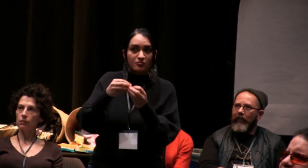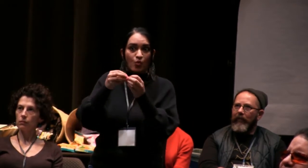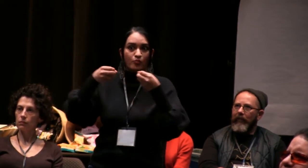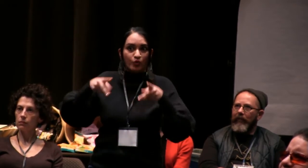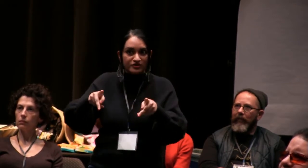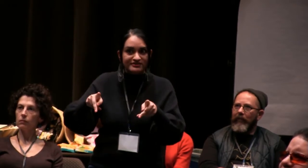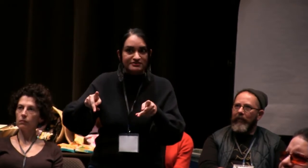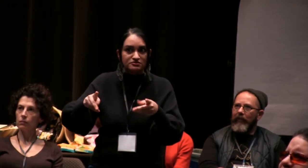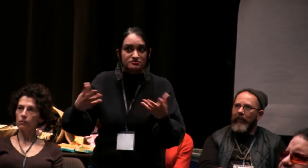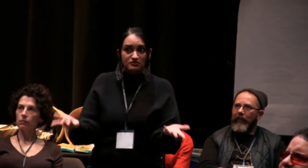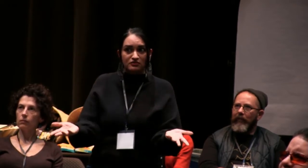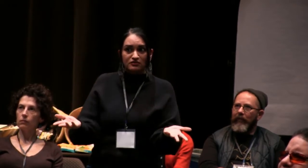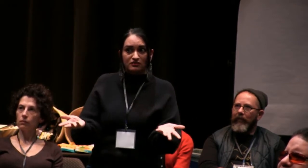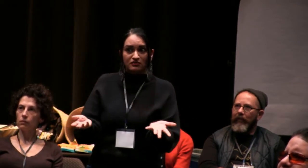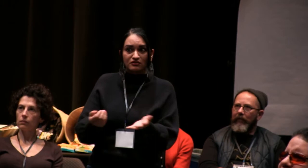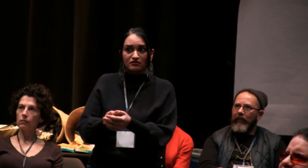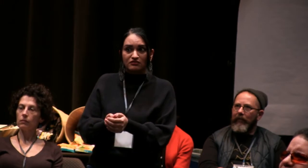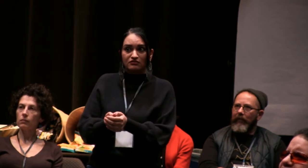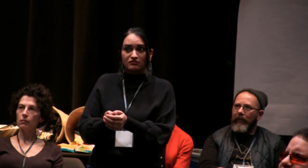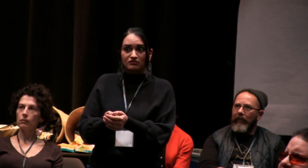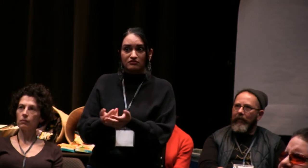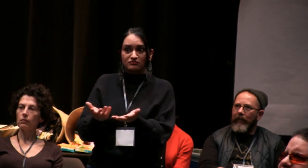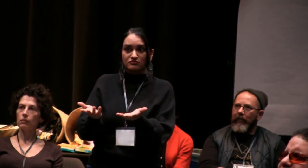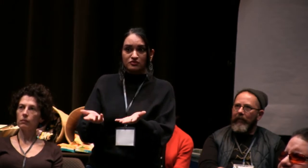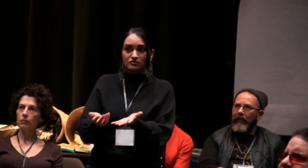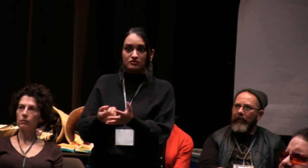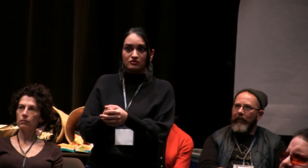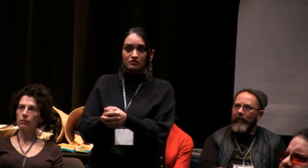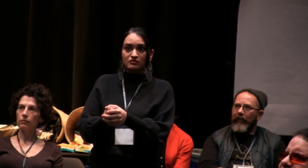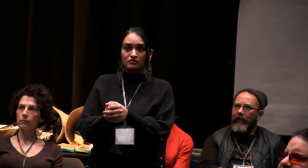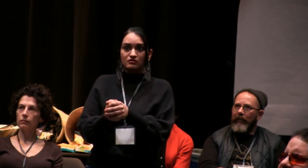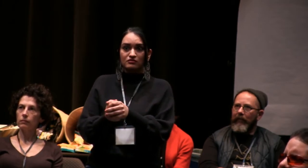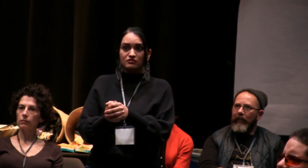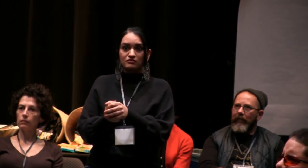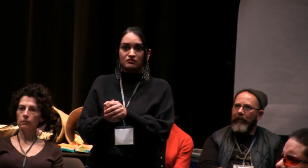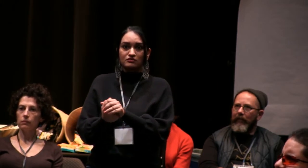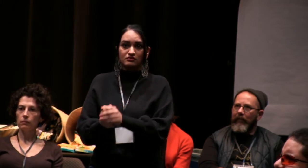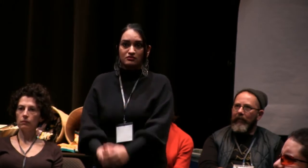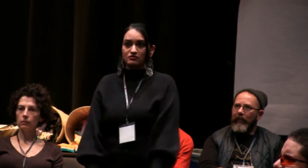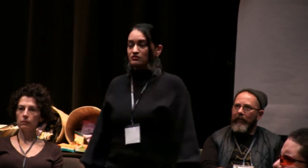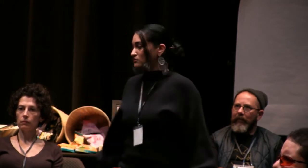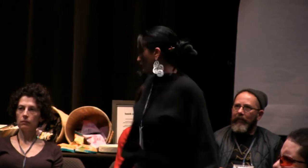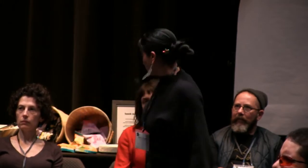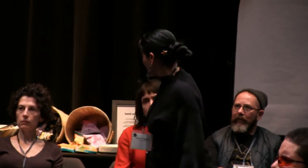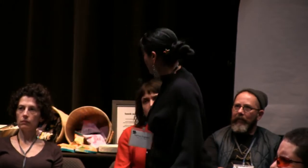There'd also be more resources and revenue created that way. It would be a financial gain.